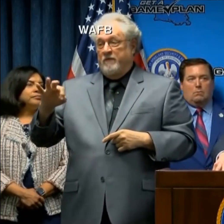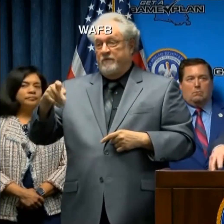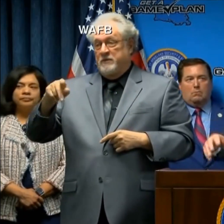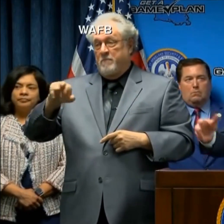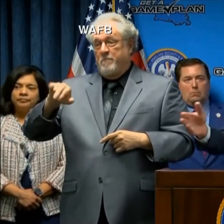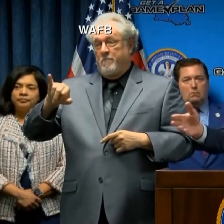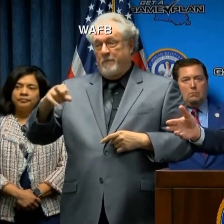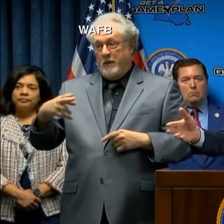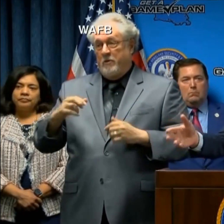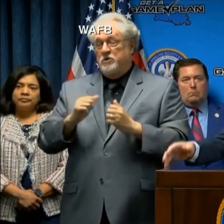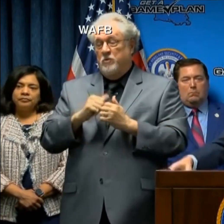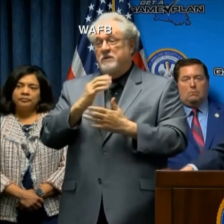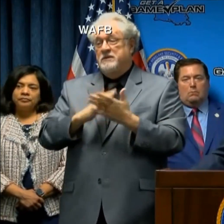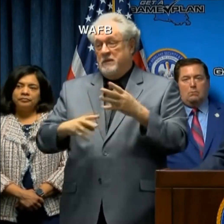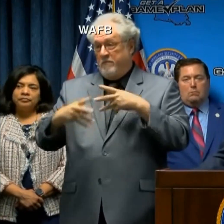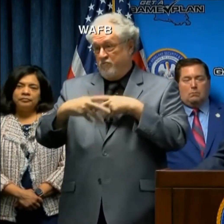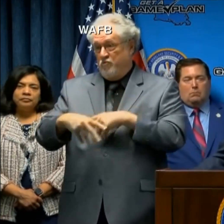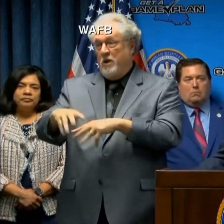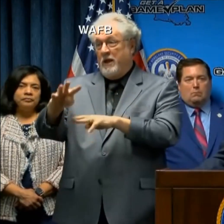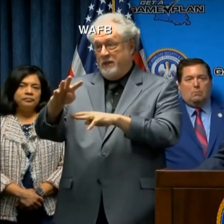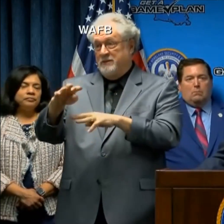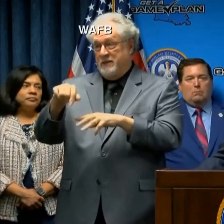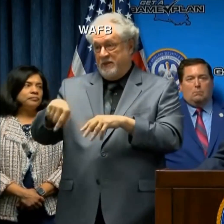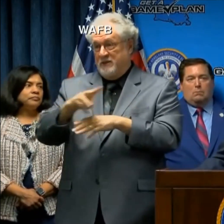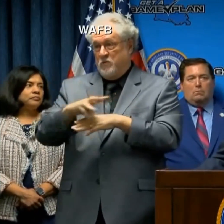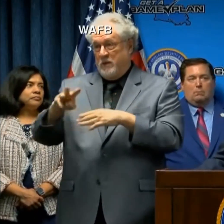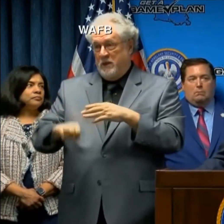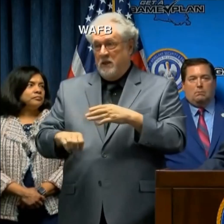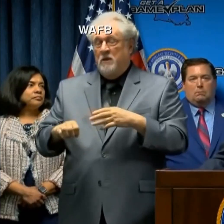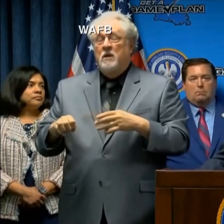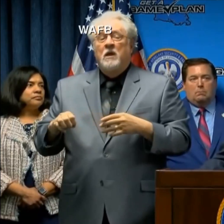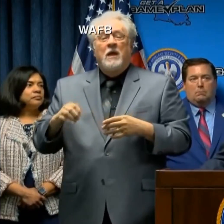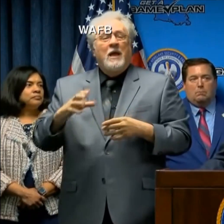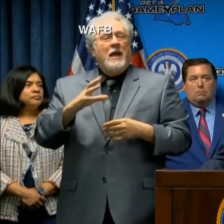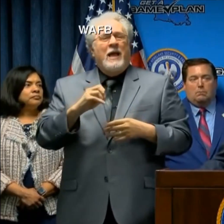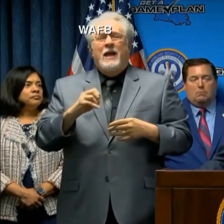with respect to some plates over the weekend and it's not just government